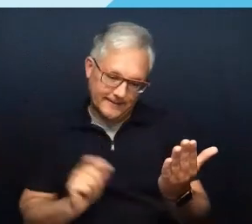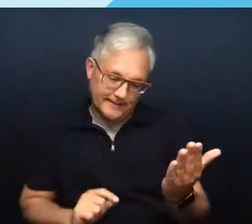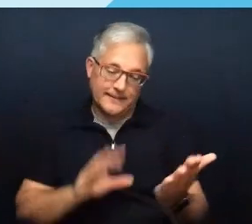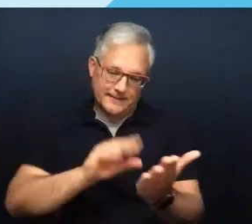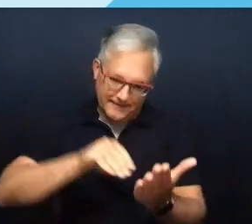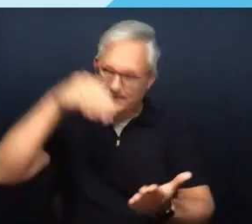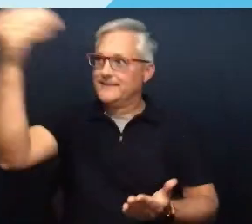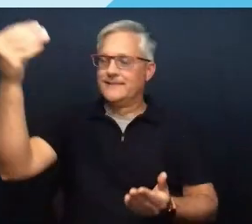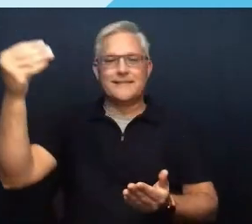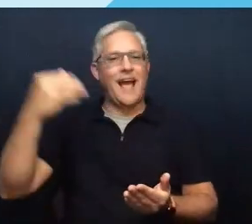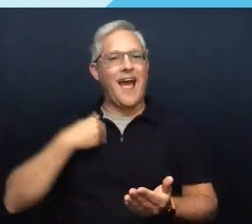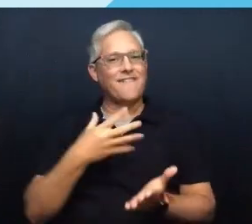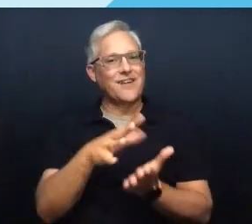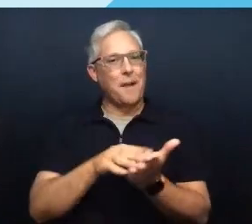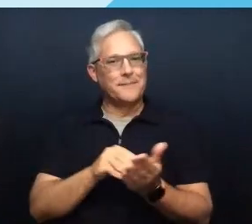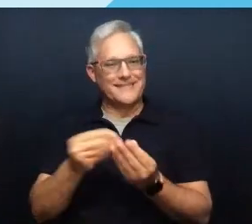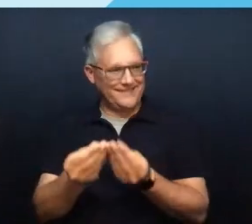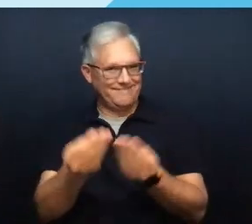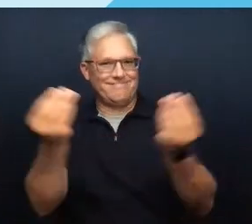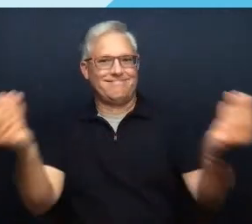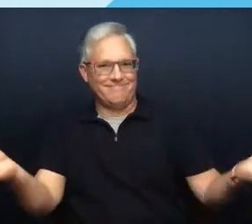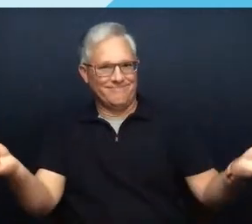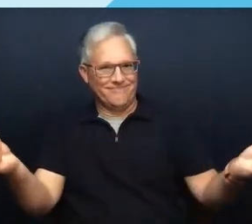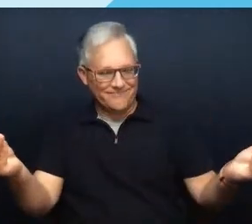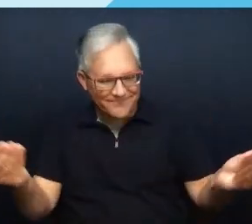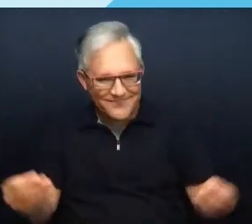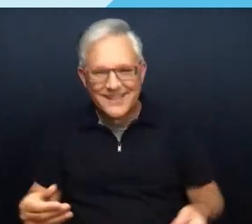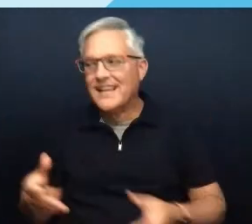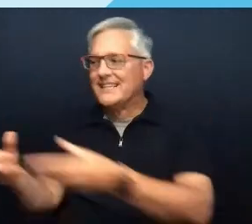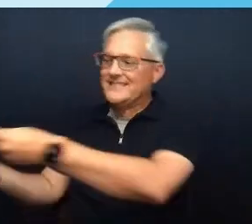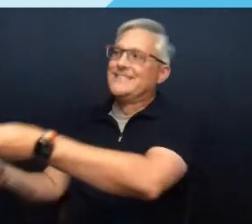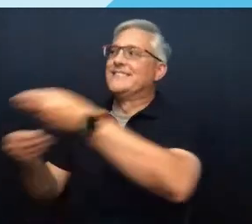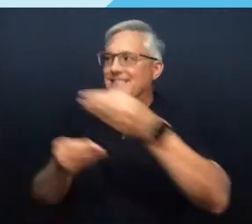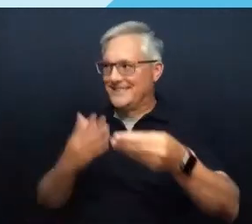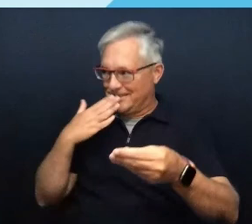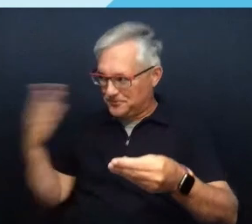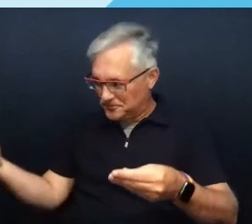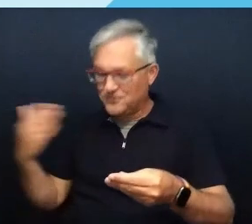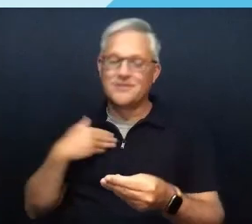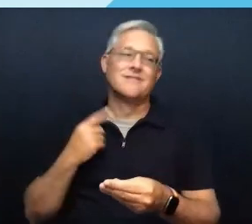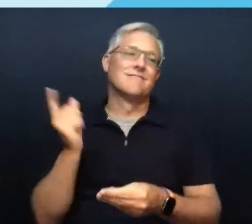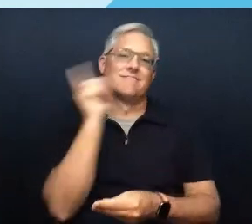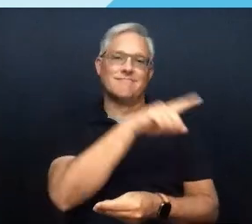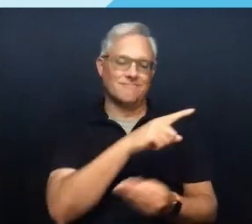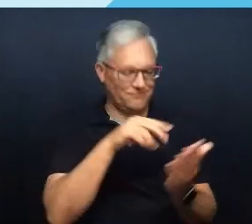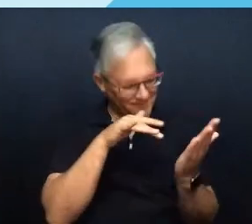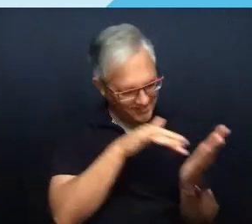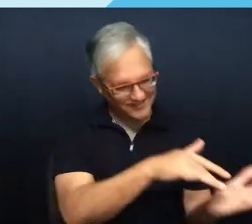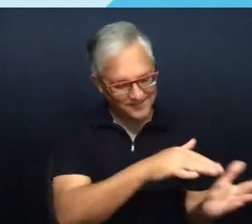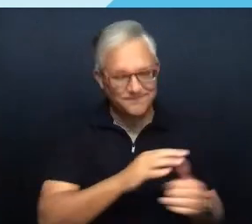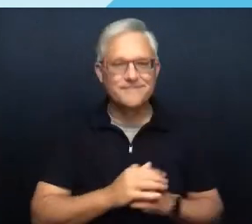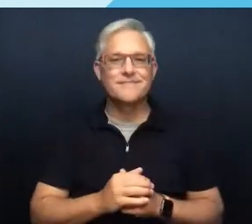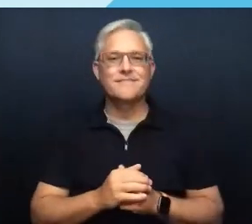it to me so I can have review to study. And then there would also be times where I would actually have to make trips